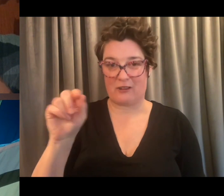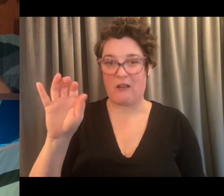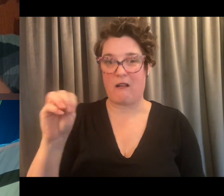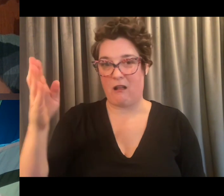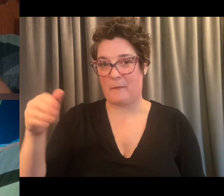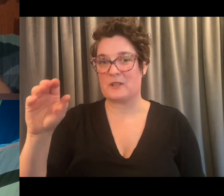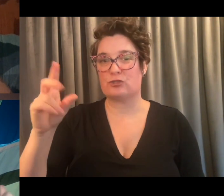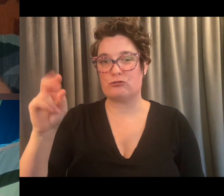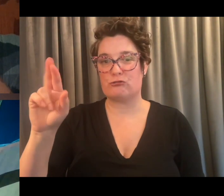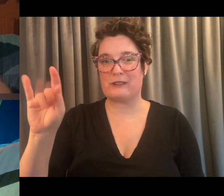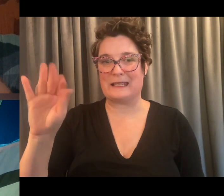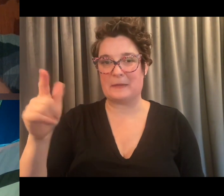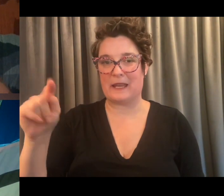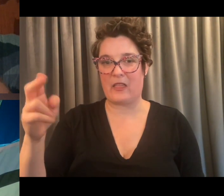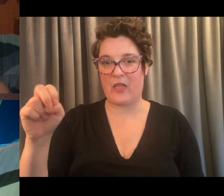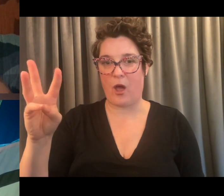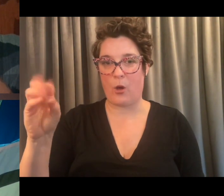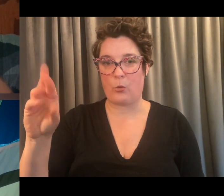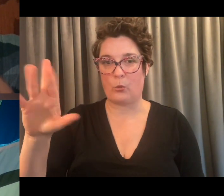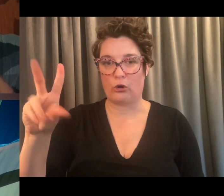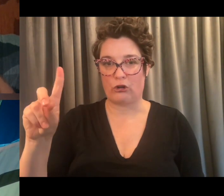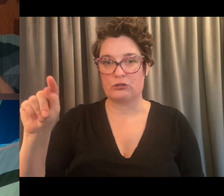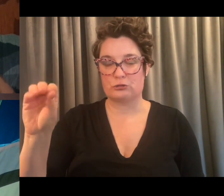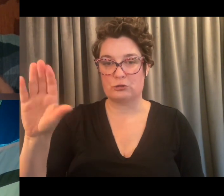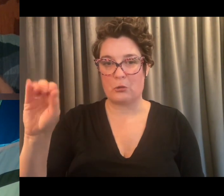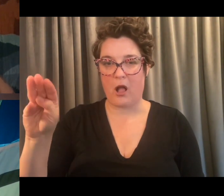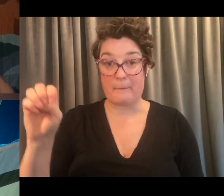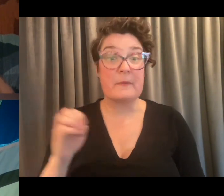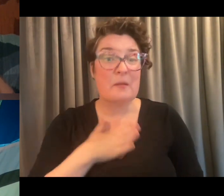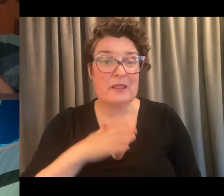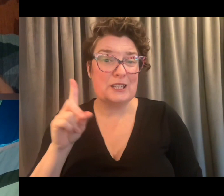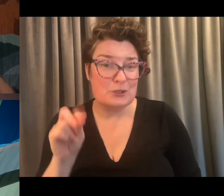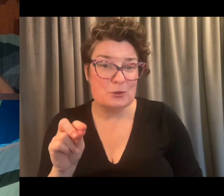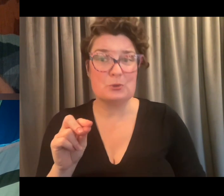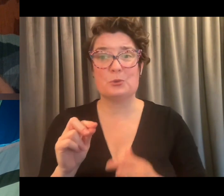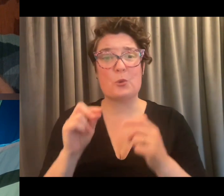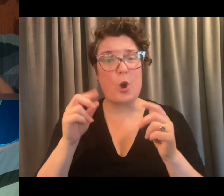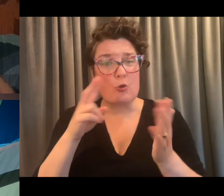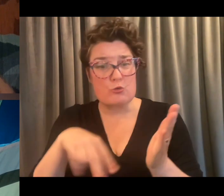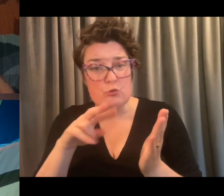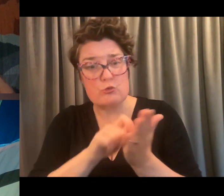And please review and rate our podcasts. Uh, we'd love to hear your, we'd love to hear your feedback.